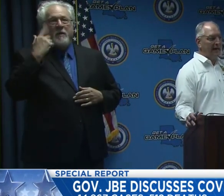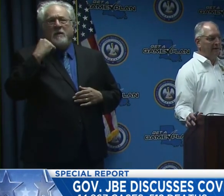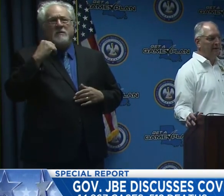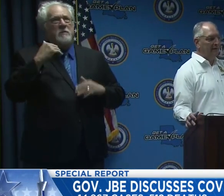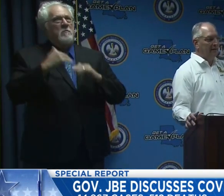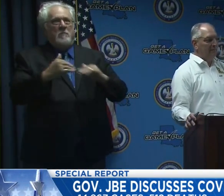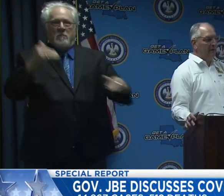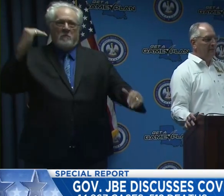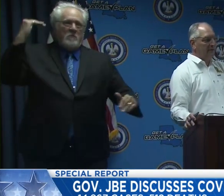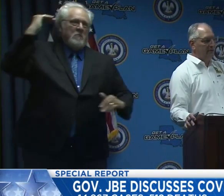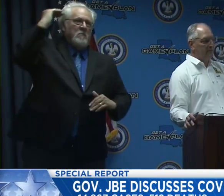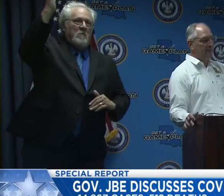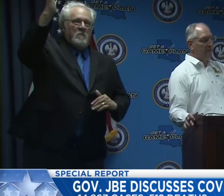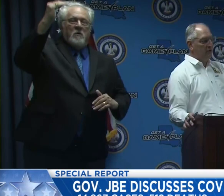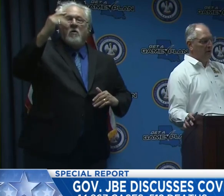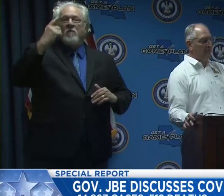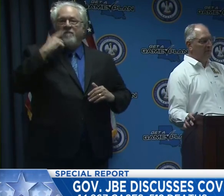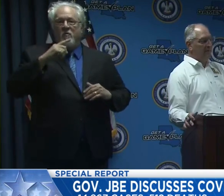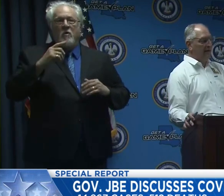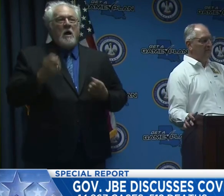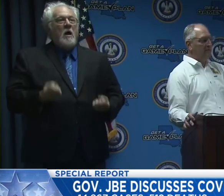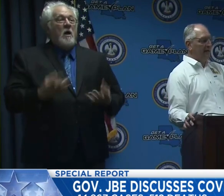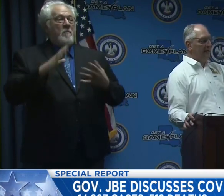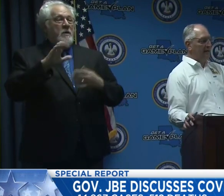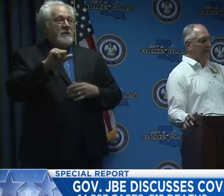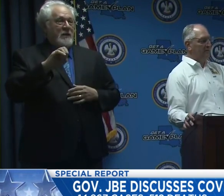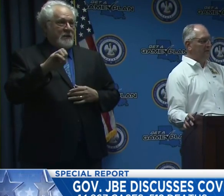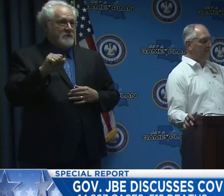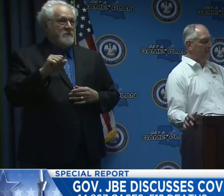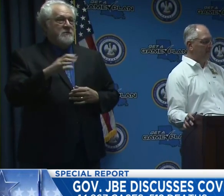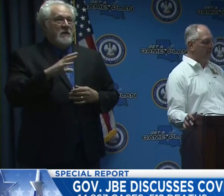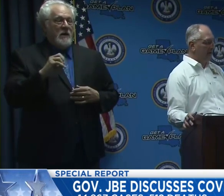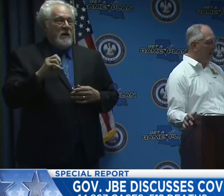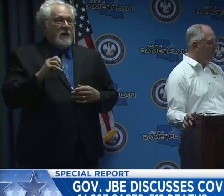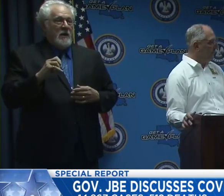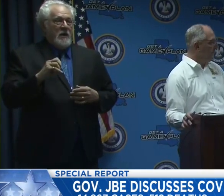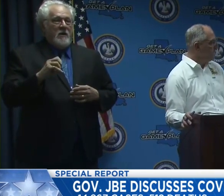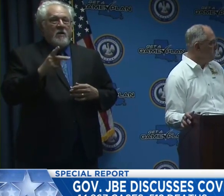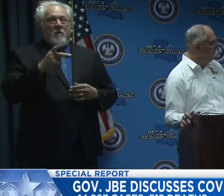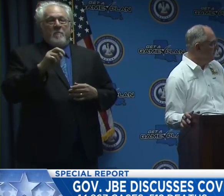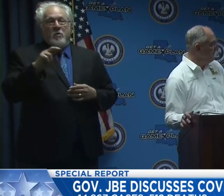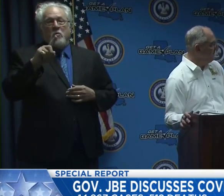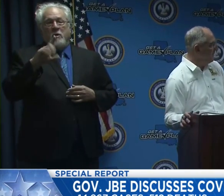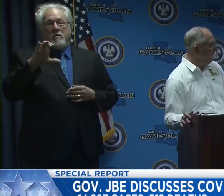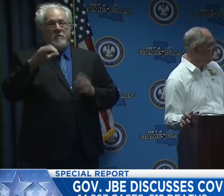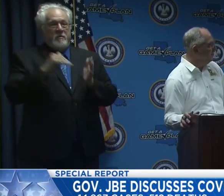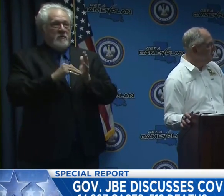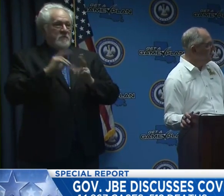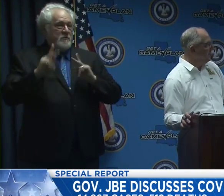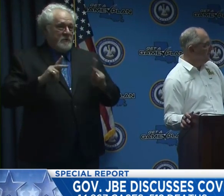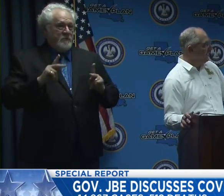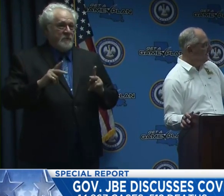STATE RELATIVE TO ALL THE OTHERS. THE REASON NEW YORK SUSPECT UP THERE IS IT IS SO MUCH HIGHER